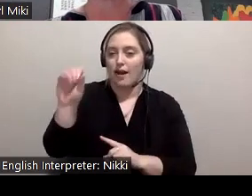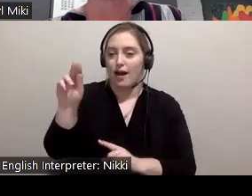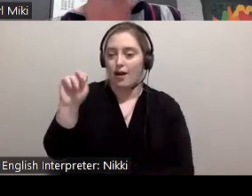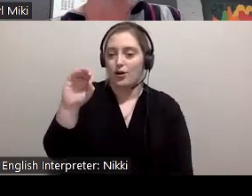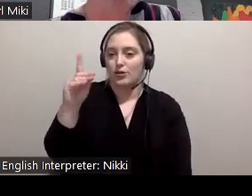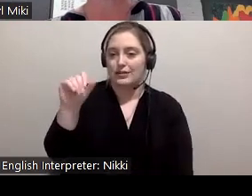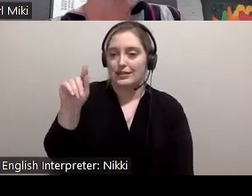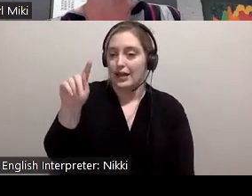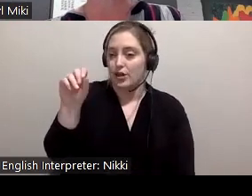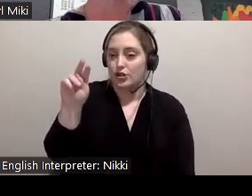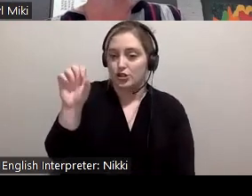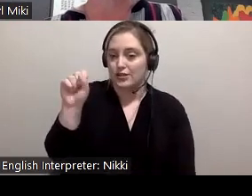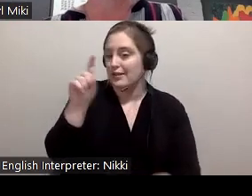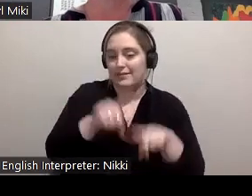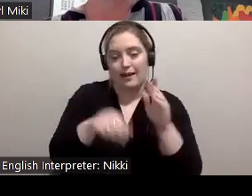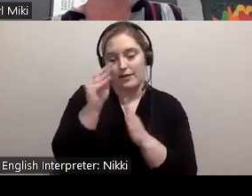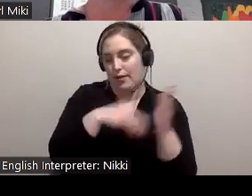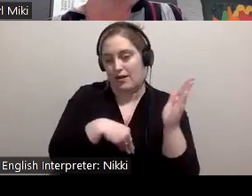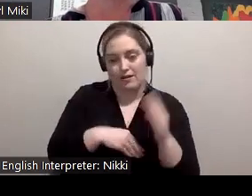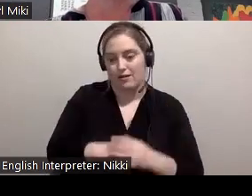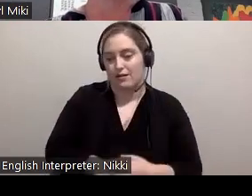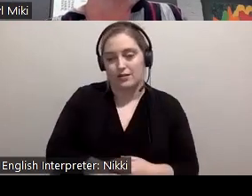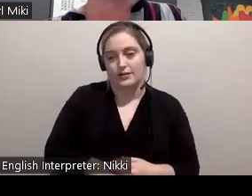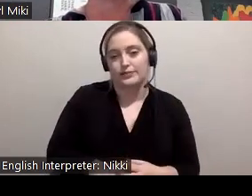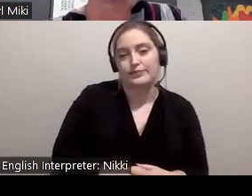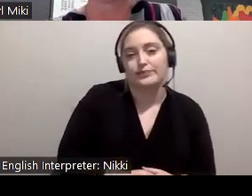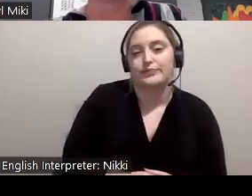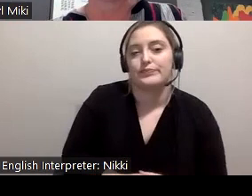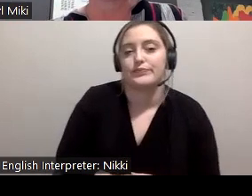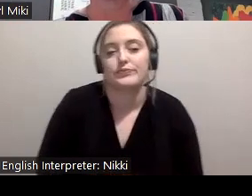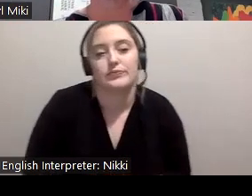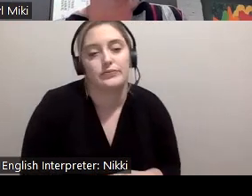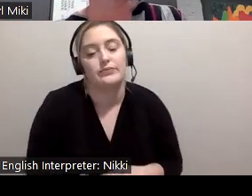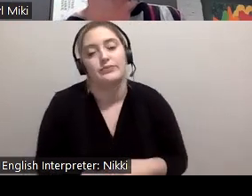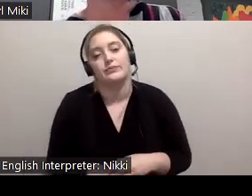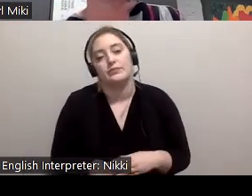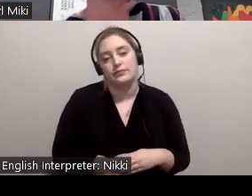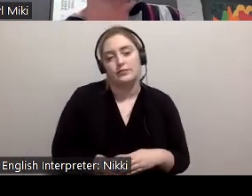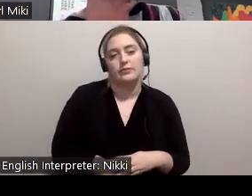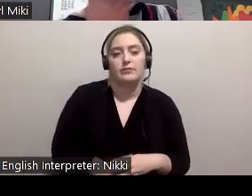program. Uh organizations that are receiving funds through our